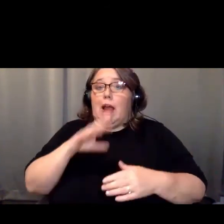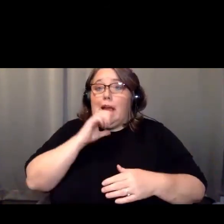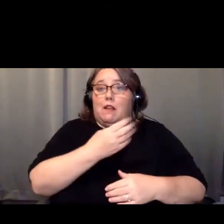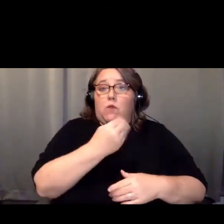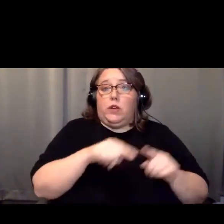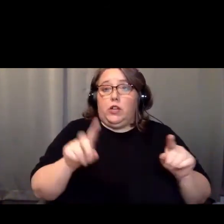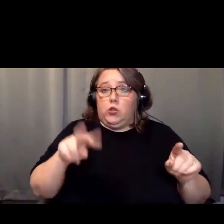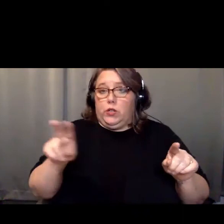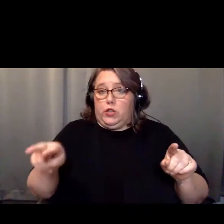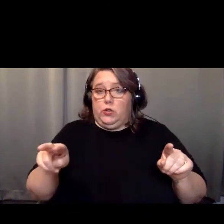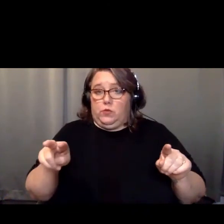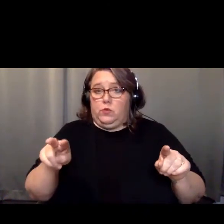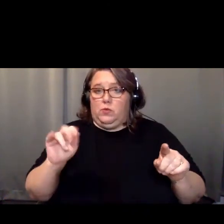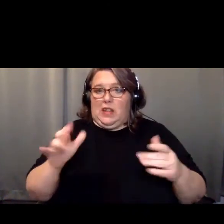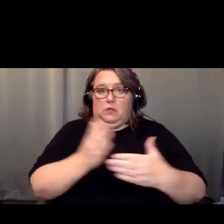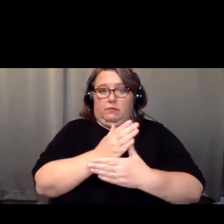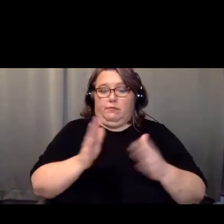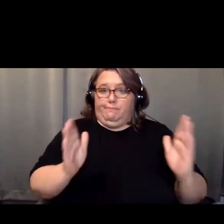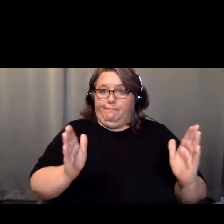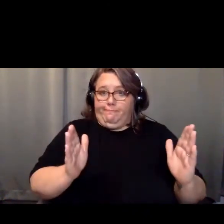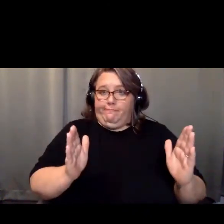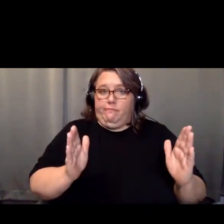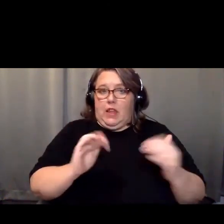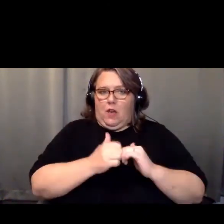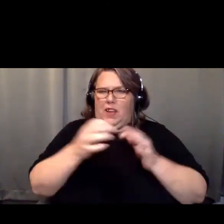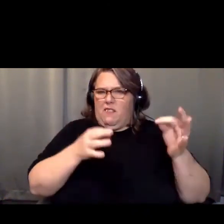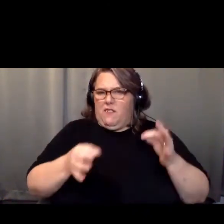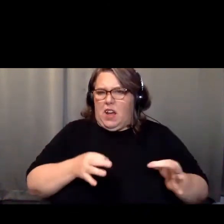So, that is the range of how they define a student